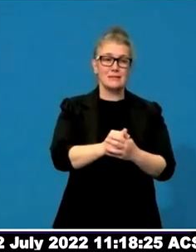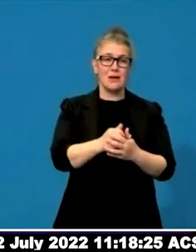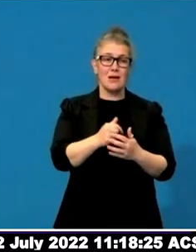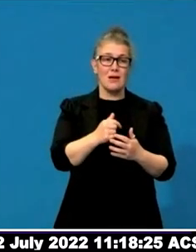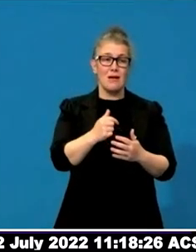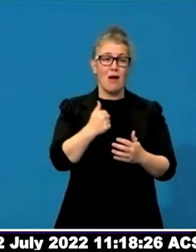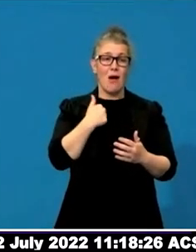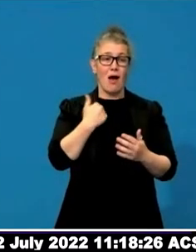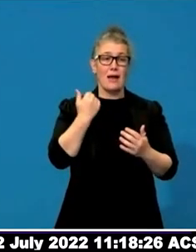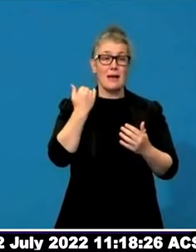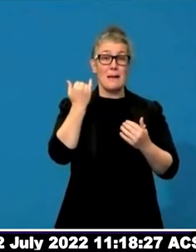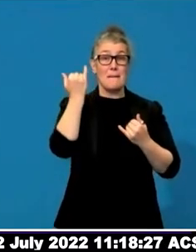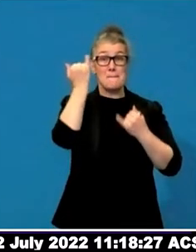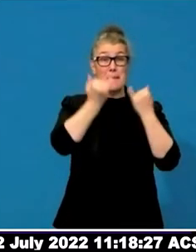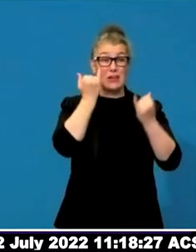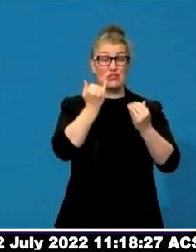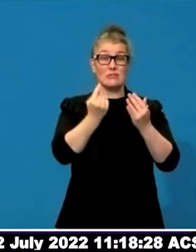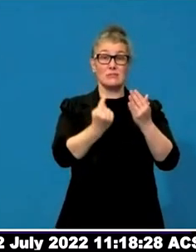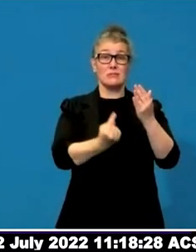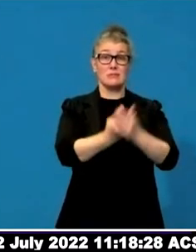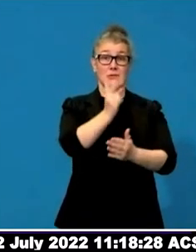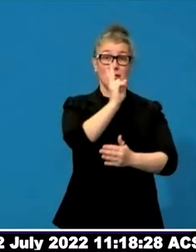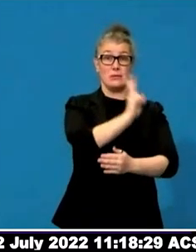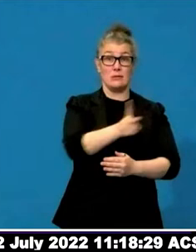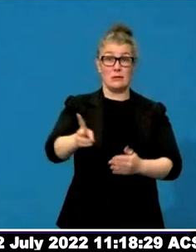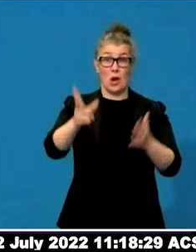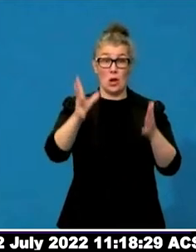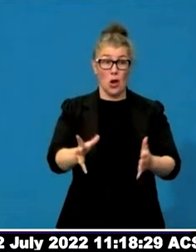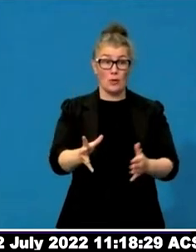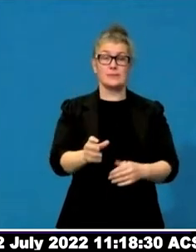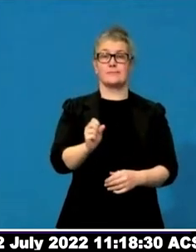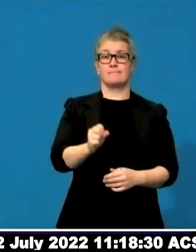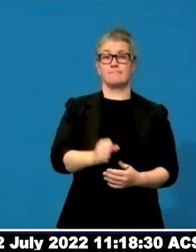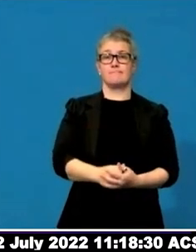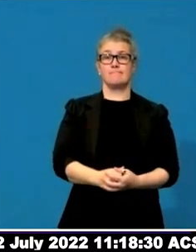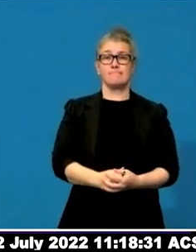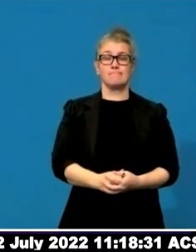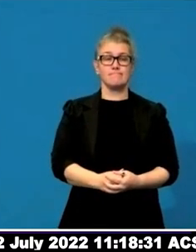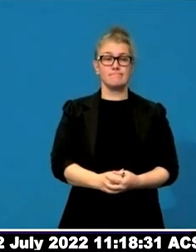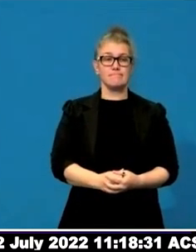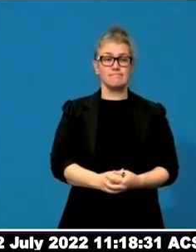I think, unfortunately, you're correct. Yes. Can I take you to paragraph 92 of your statement